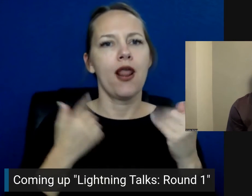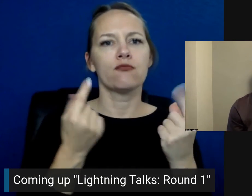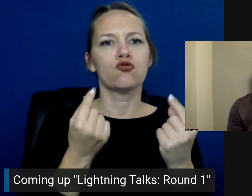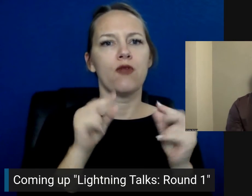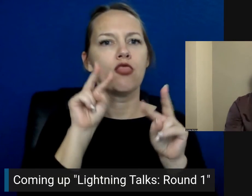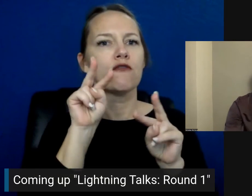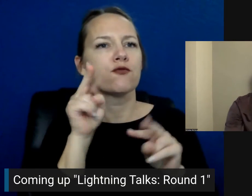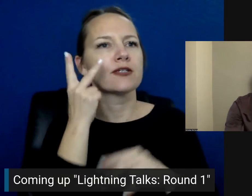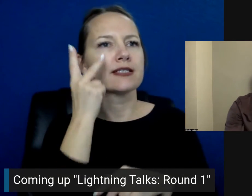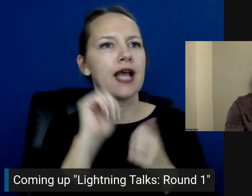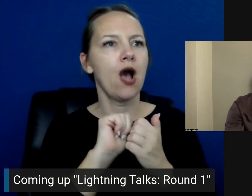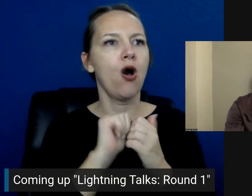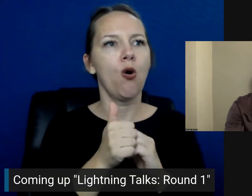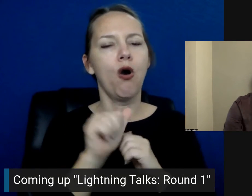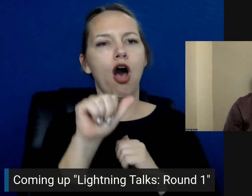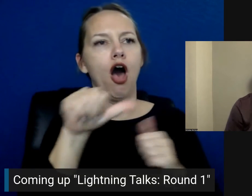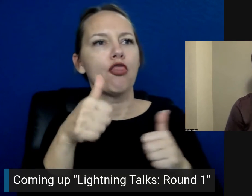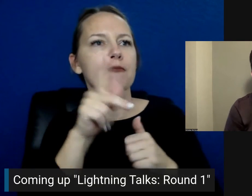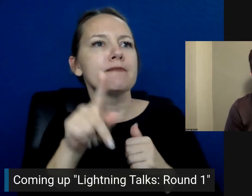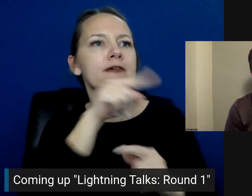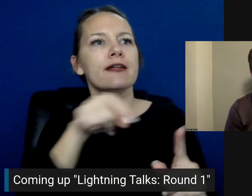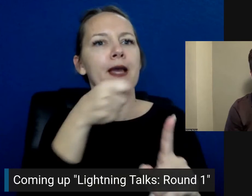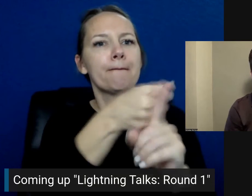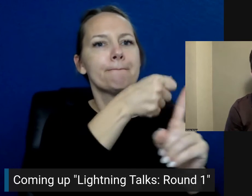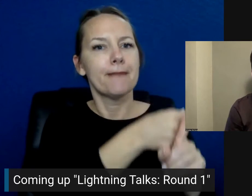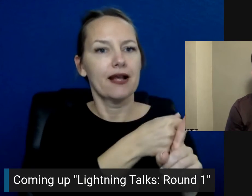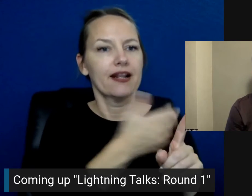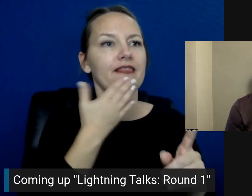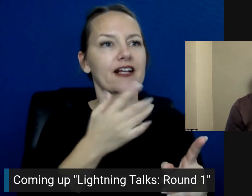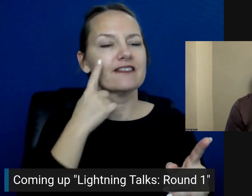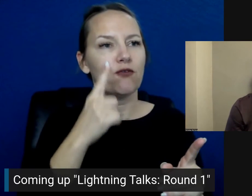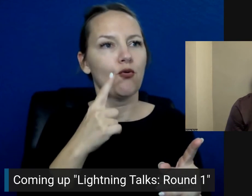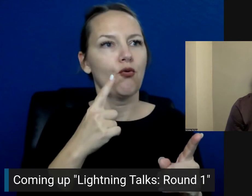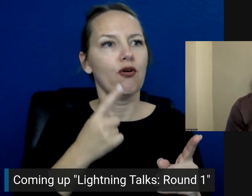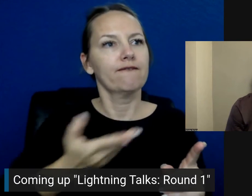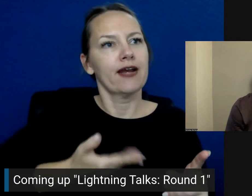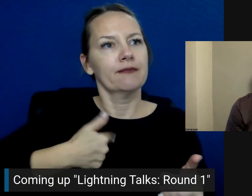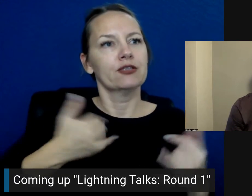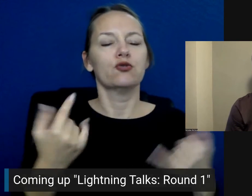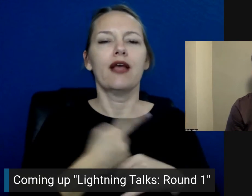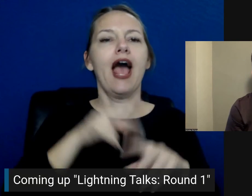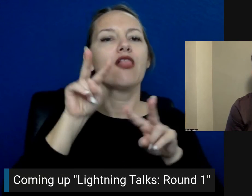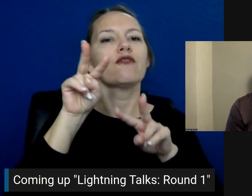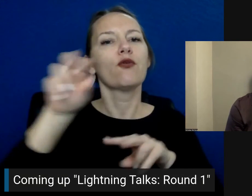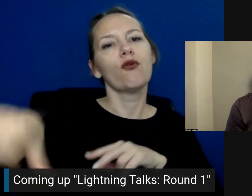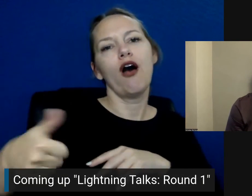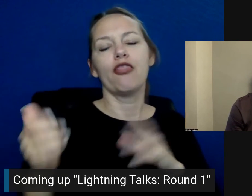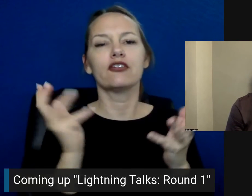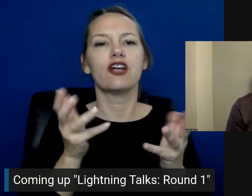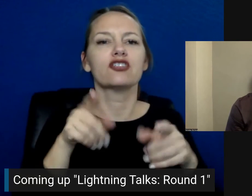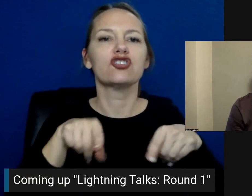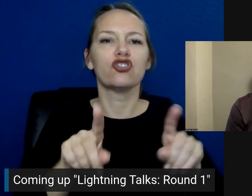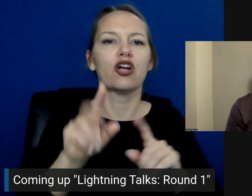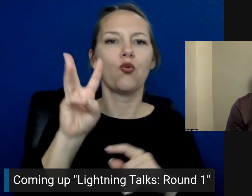how others are impacted. Thanks for having me today, and I look forward to the other talks during WordPress Accessibility Day 2022.